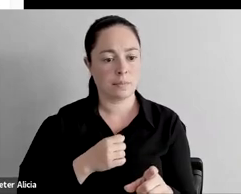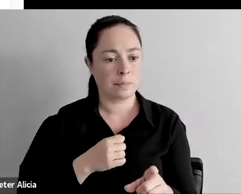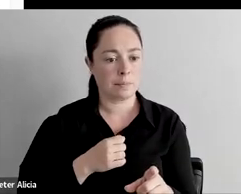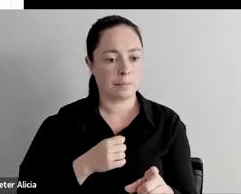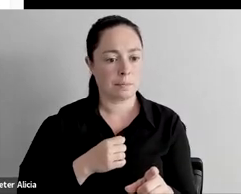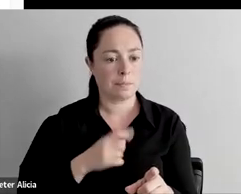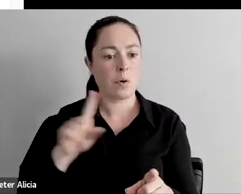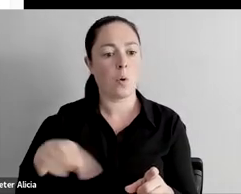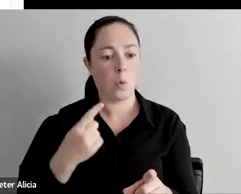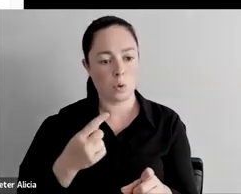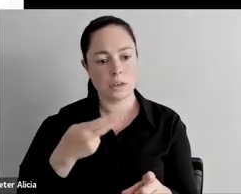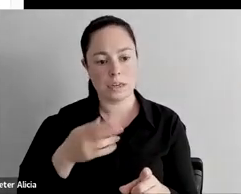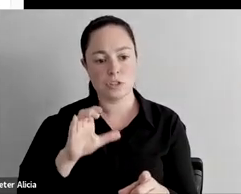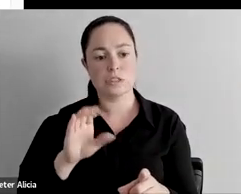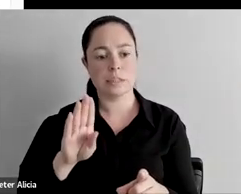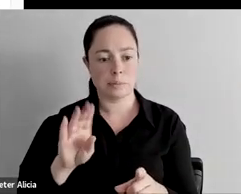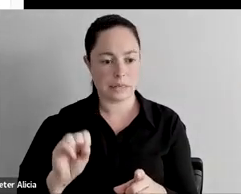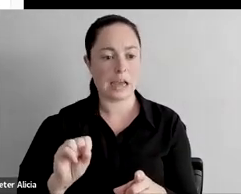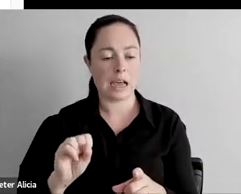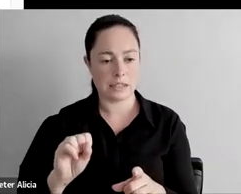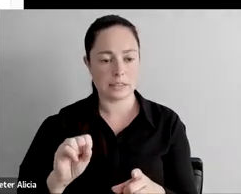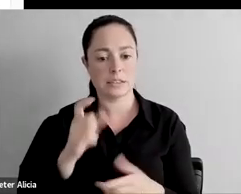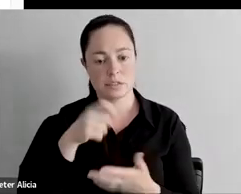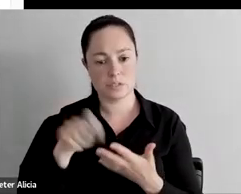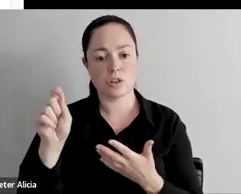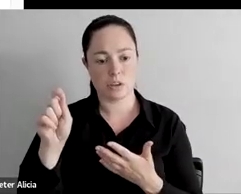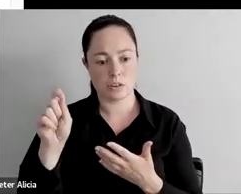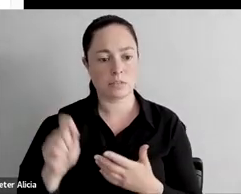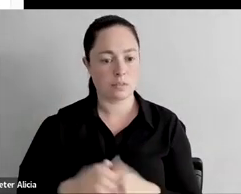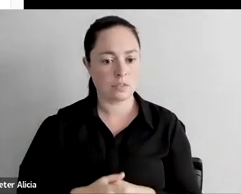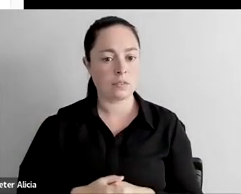pick only HCBS if that's what we want to look at.